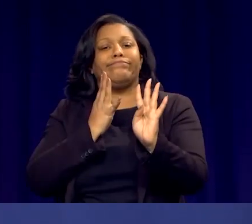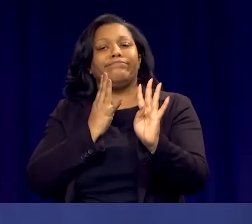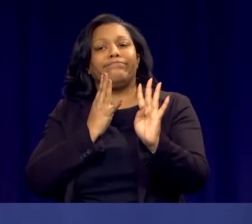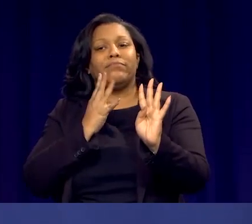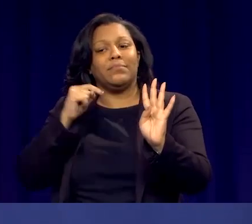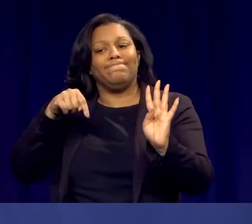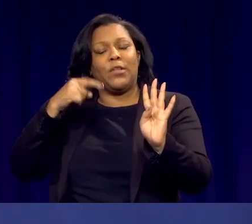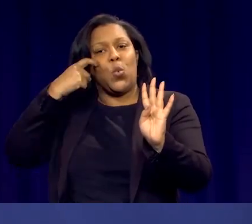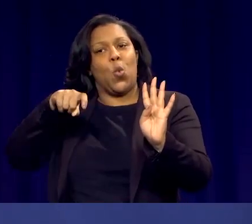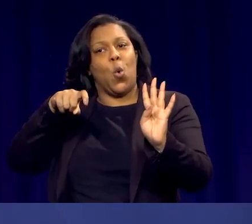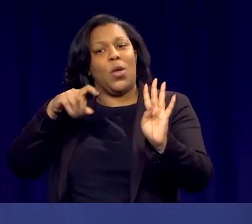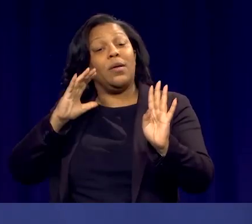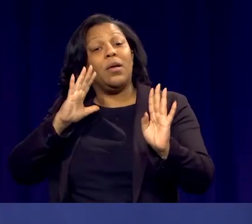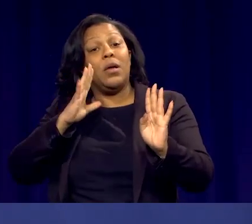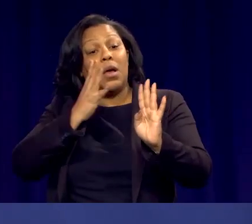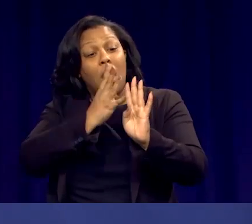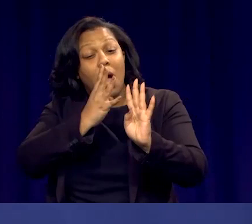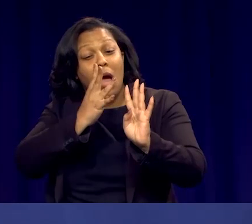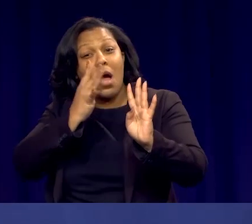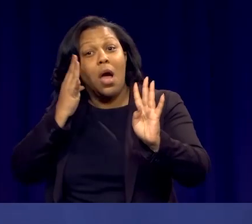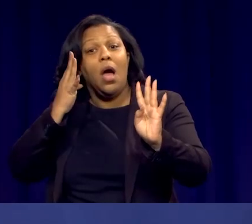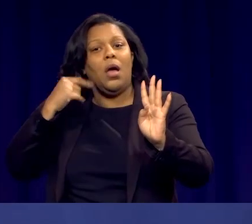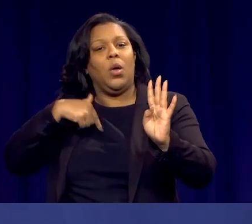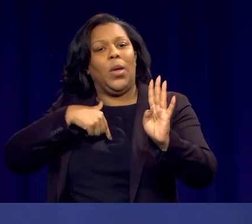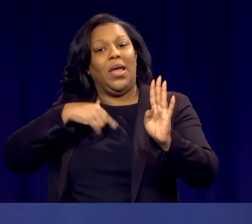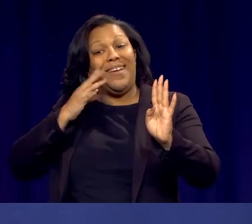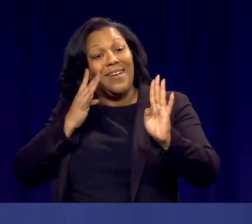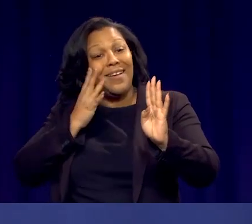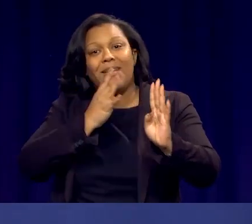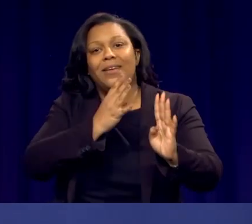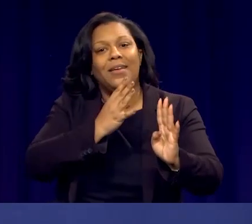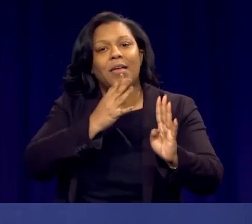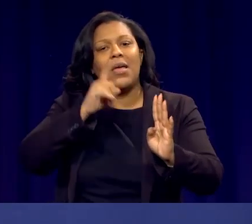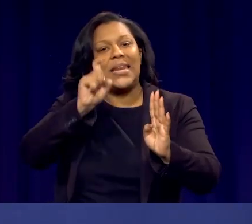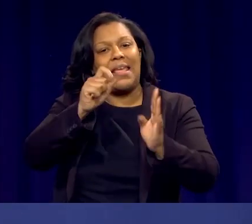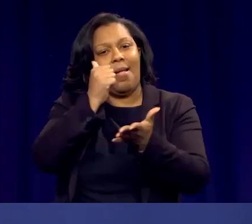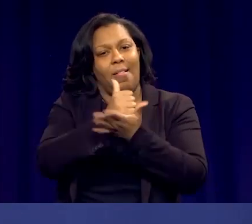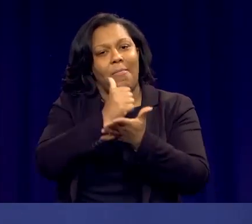where we're usually the last people to be recognized. Maybe put us at the front of the line